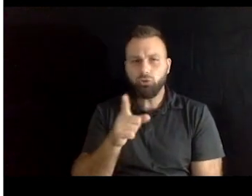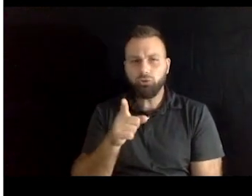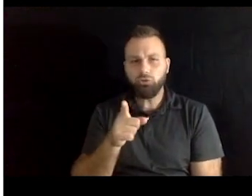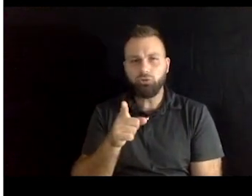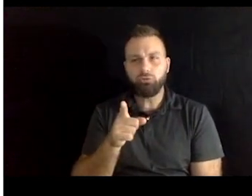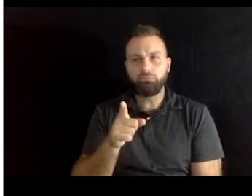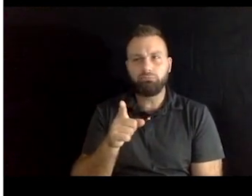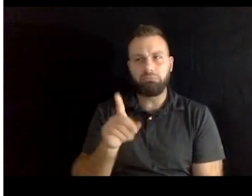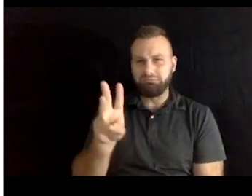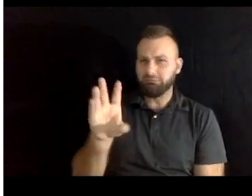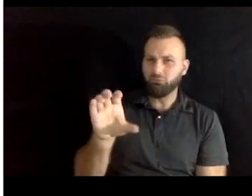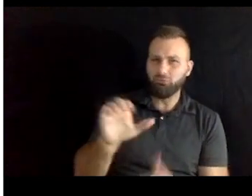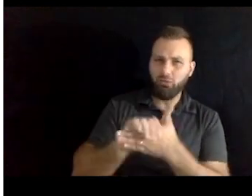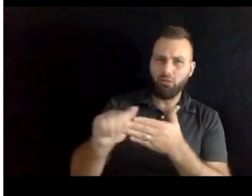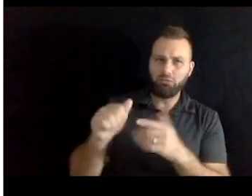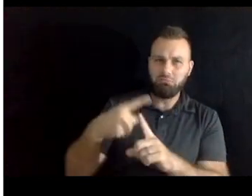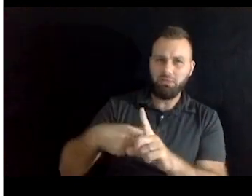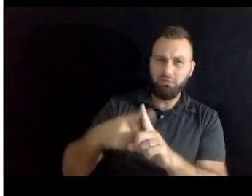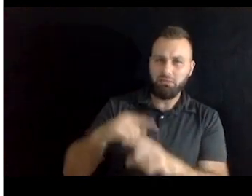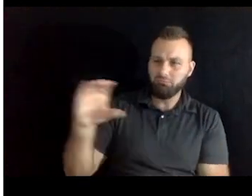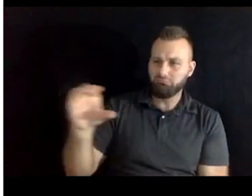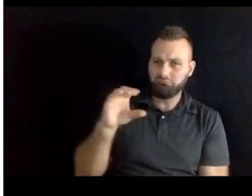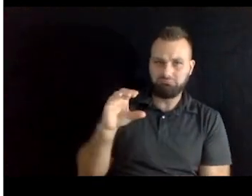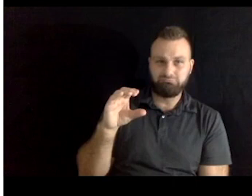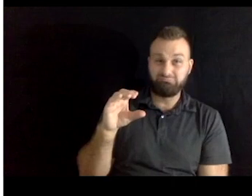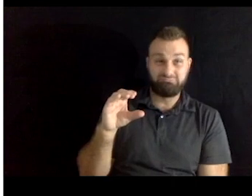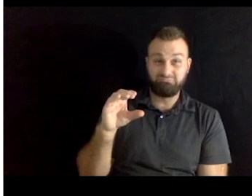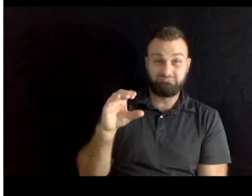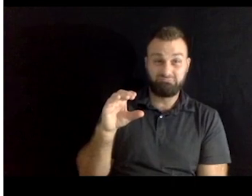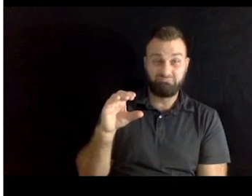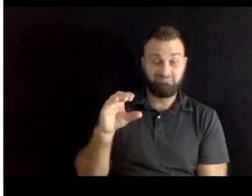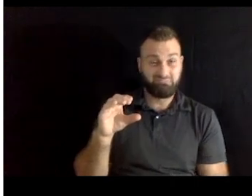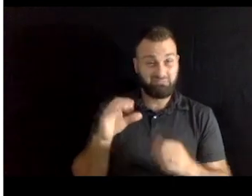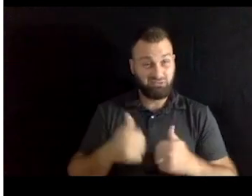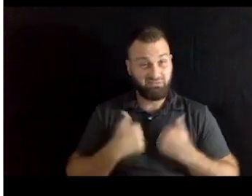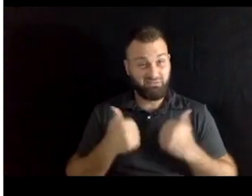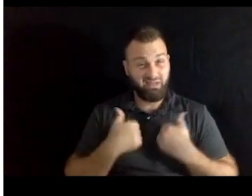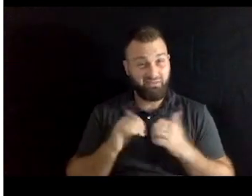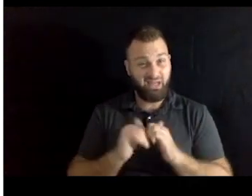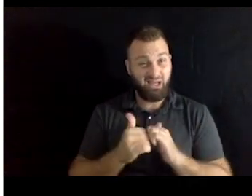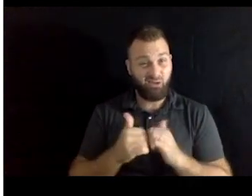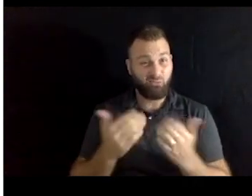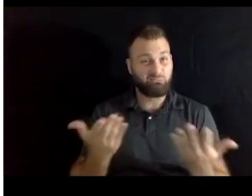but $600 a month would for me would probably be difficult to survive on.